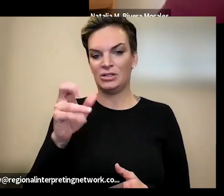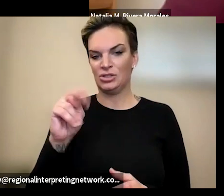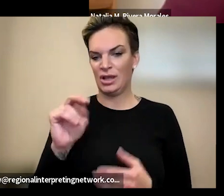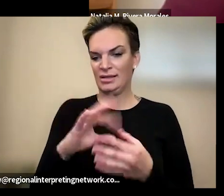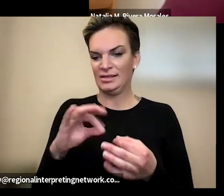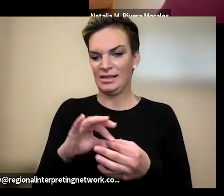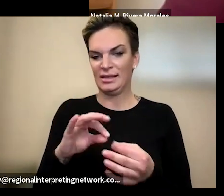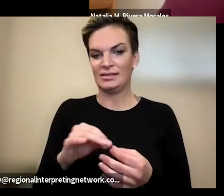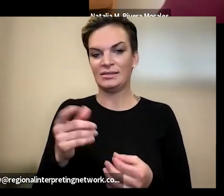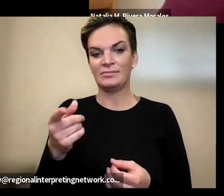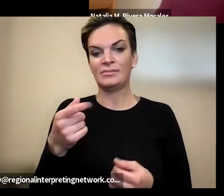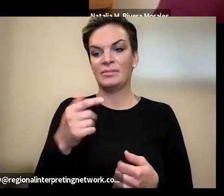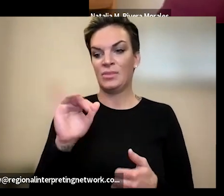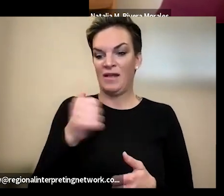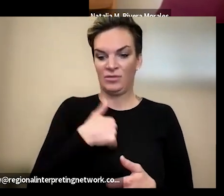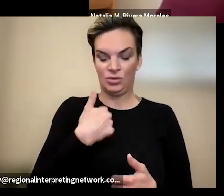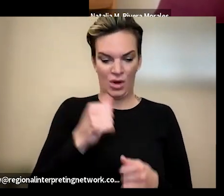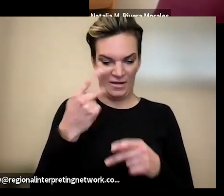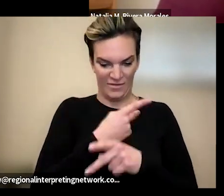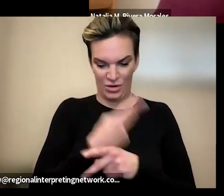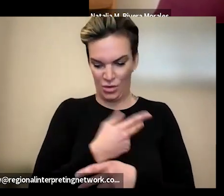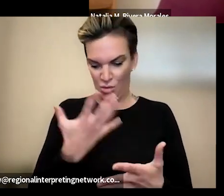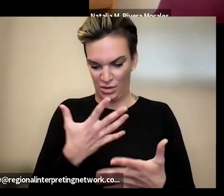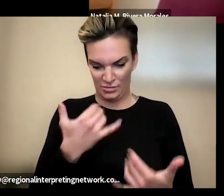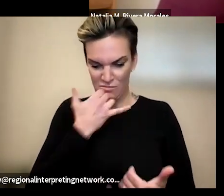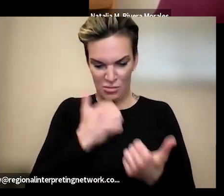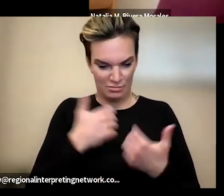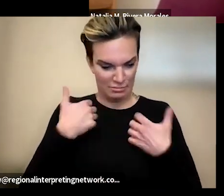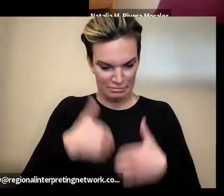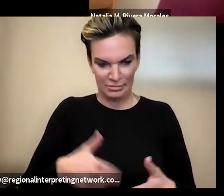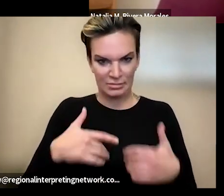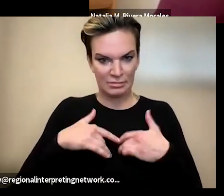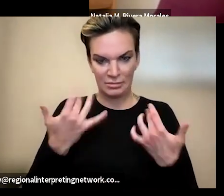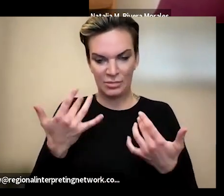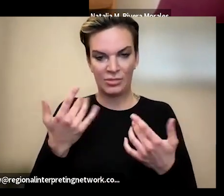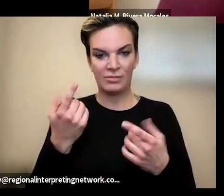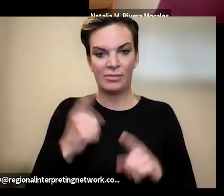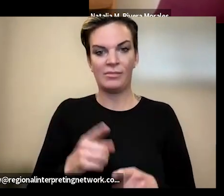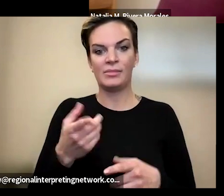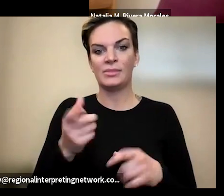lot of it, you are figuring it out on your own. So what that can look like is for I - I'll